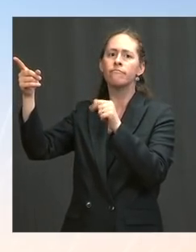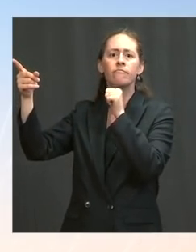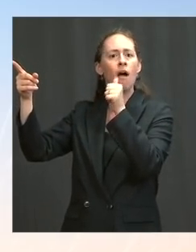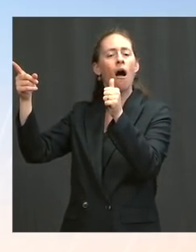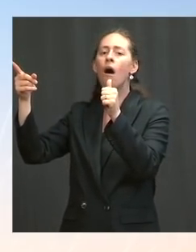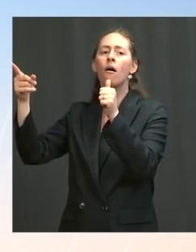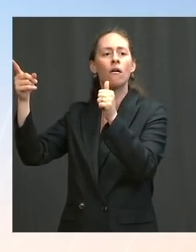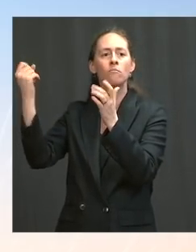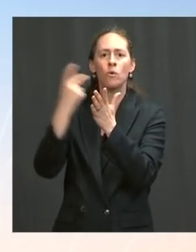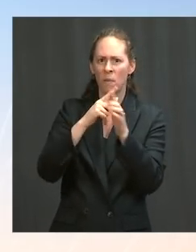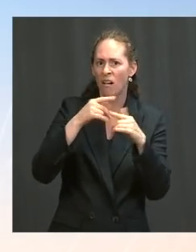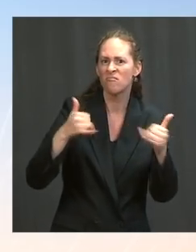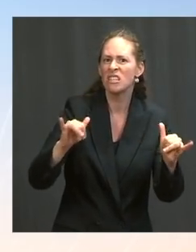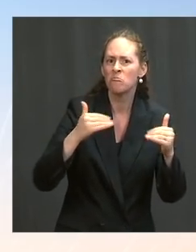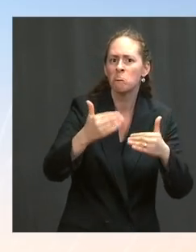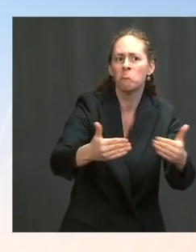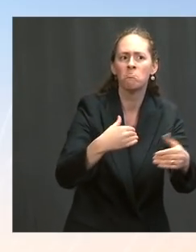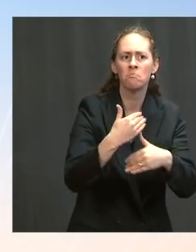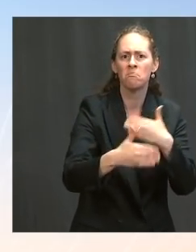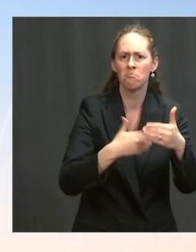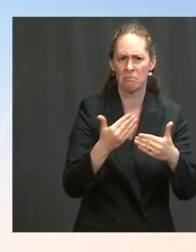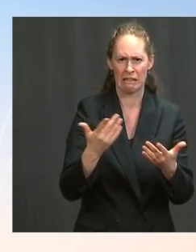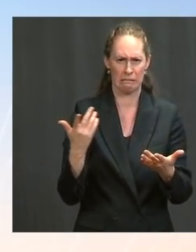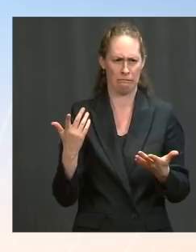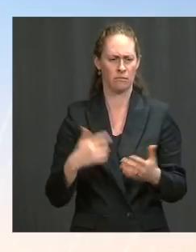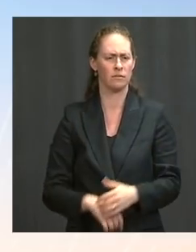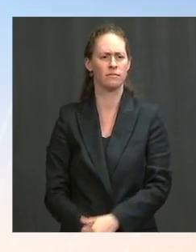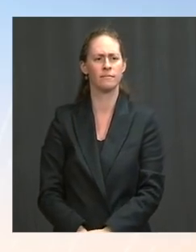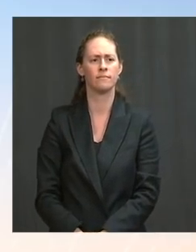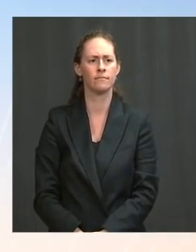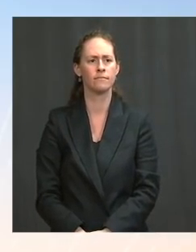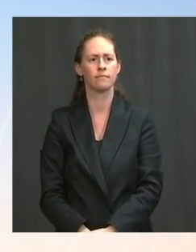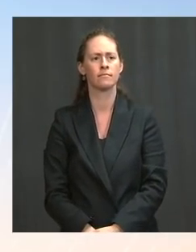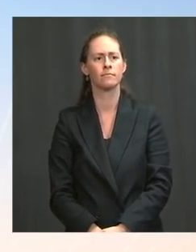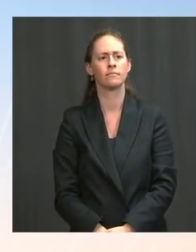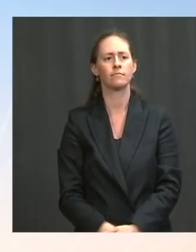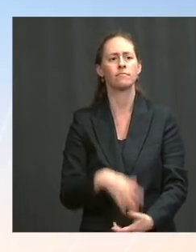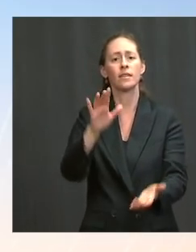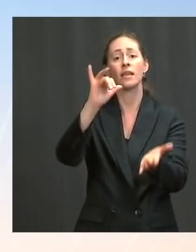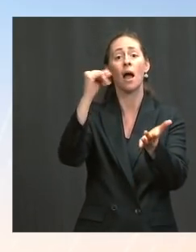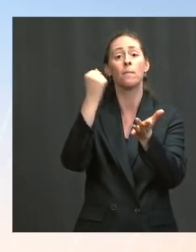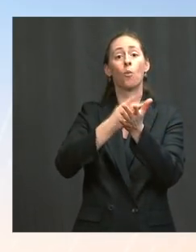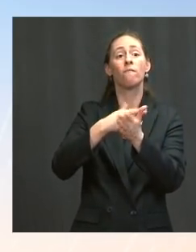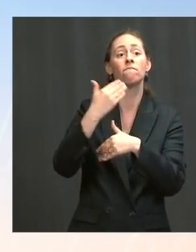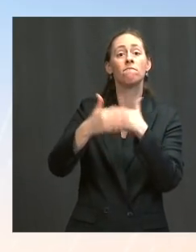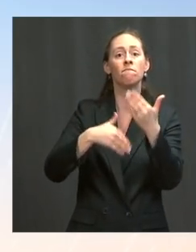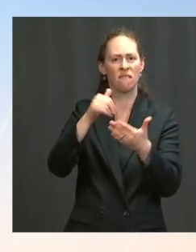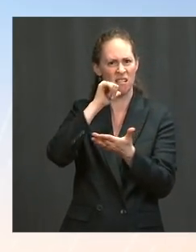and that the approval was, sort of, outside the regular FDA standards for medicine like this. Ms. Psaki: It's a great question.